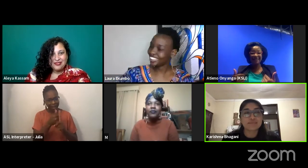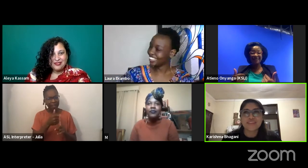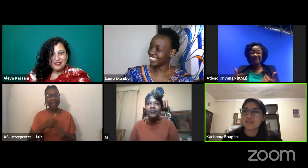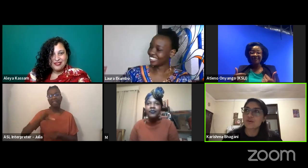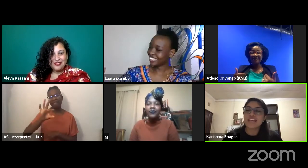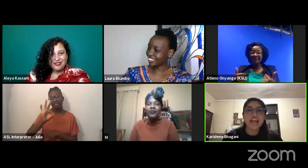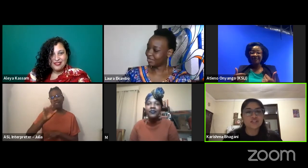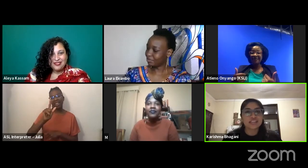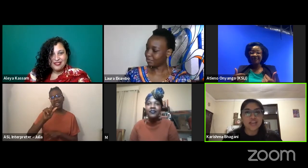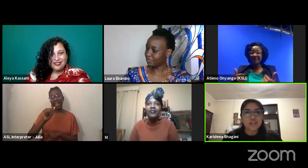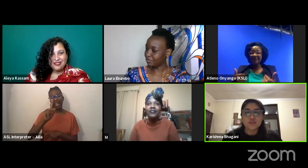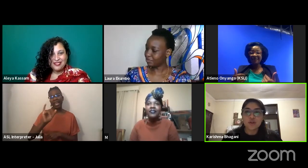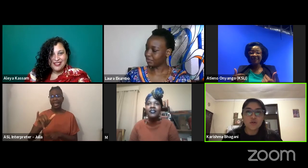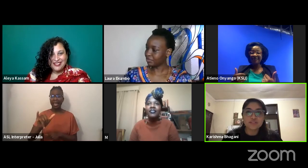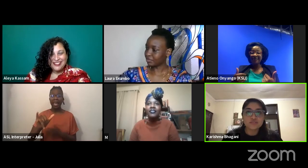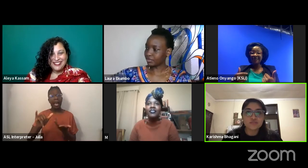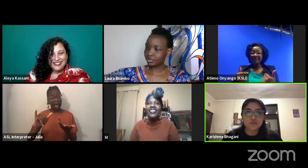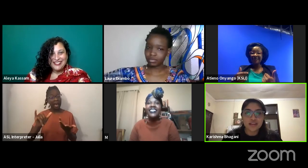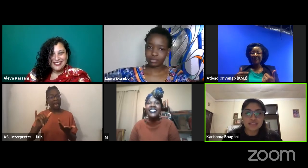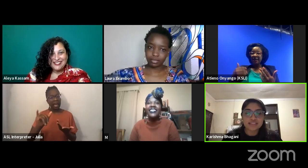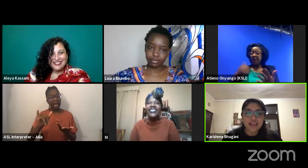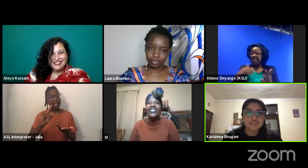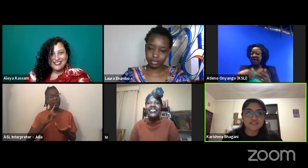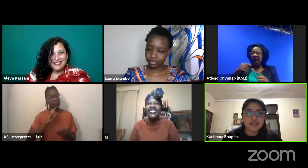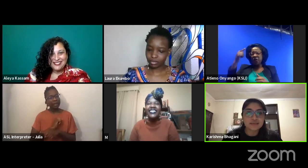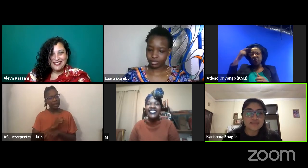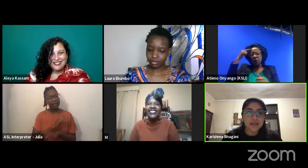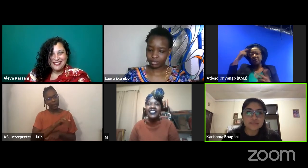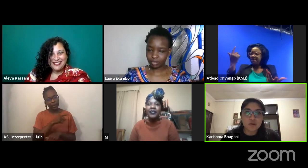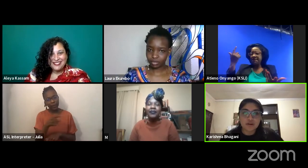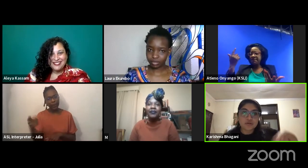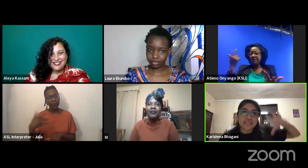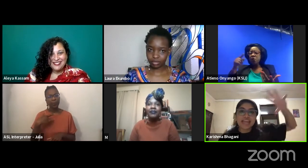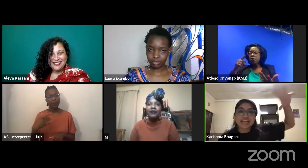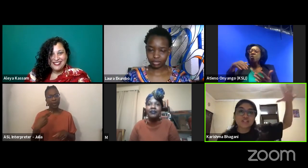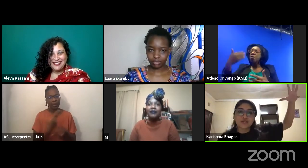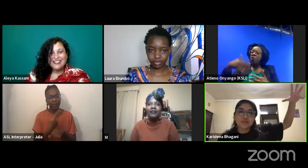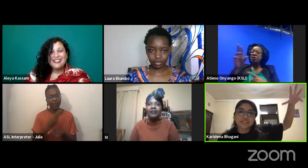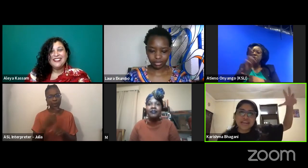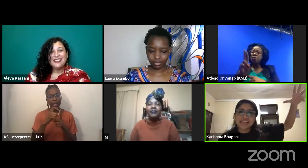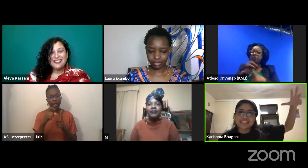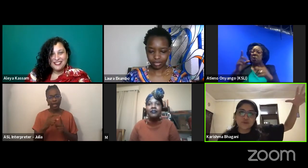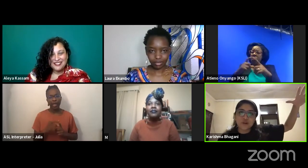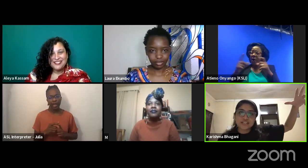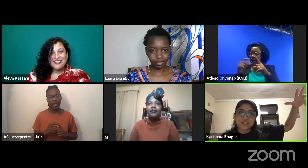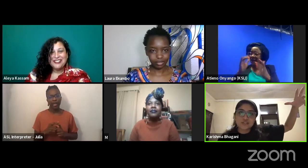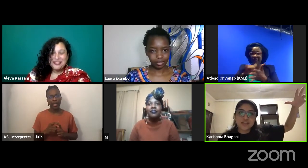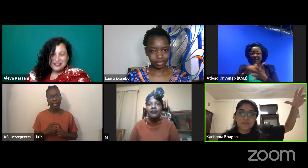but then I thought, actually you'll always use words that have sometimes to the external world, a negative connotation to them,